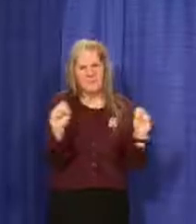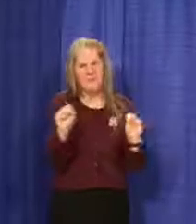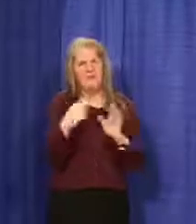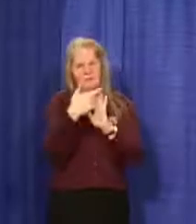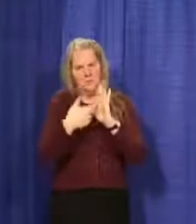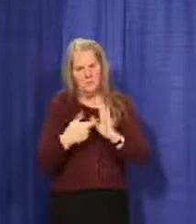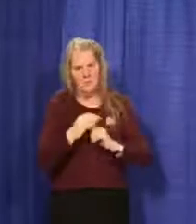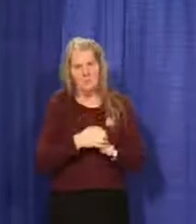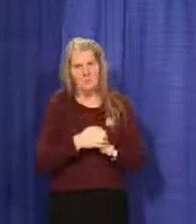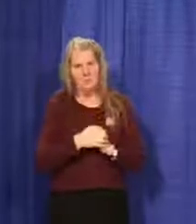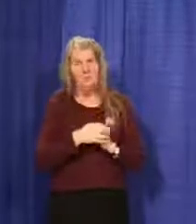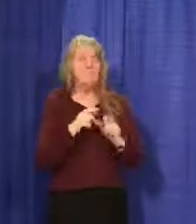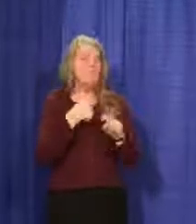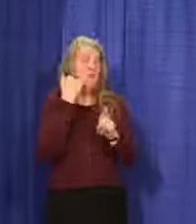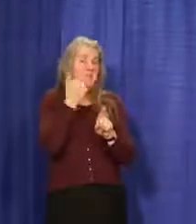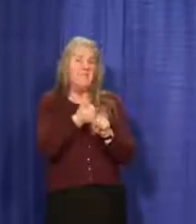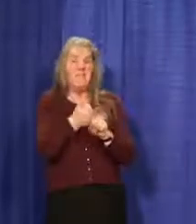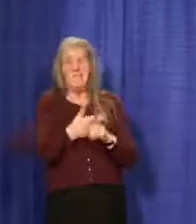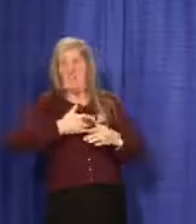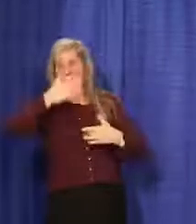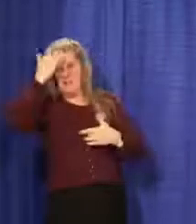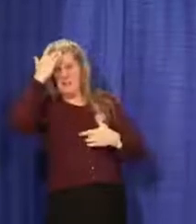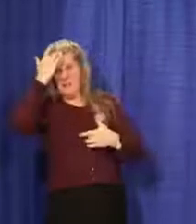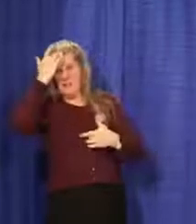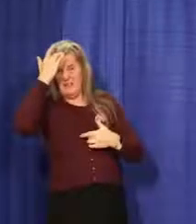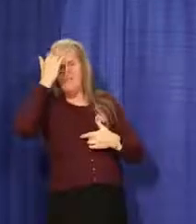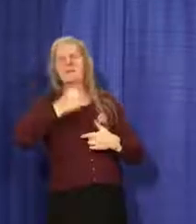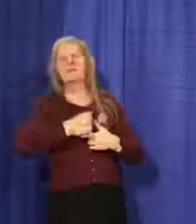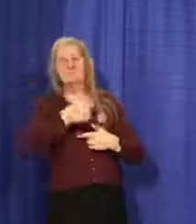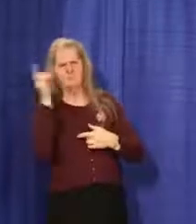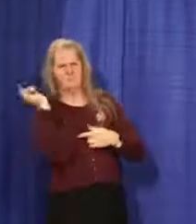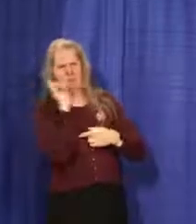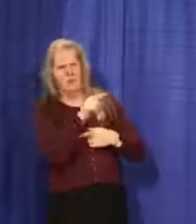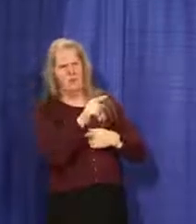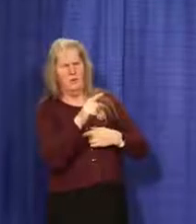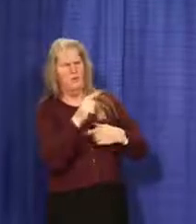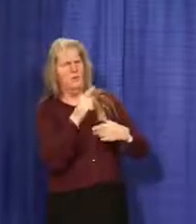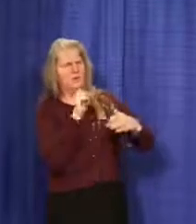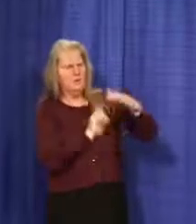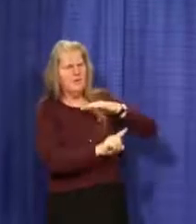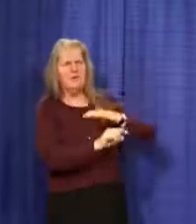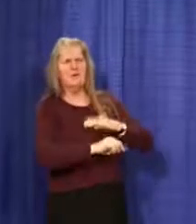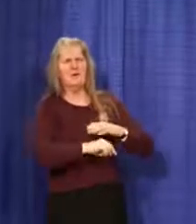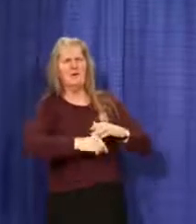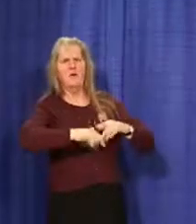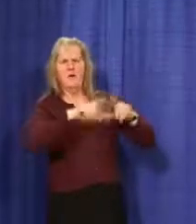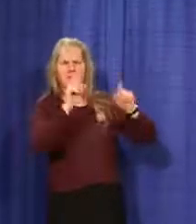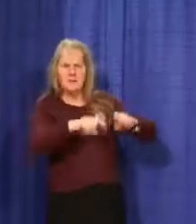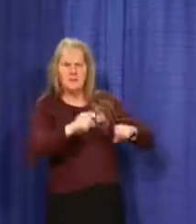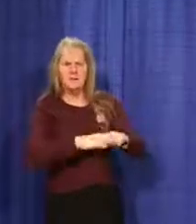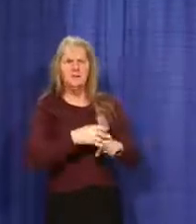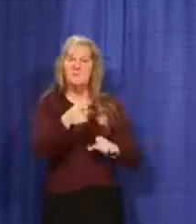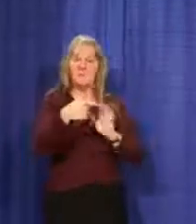tested when you have symptoms. So here is a question for you. What is your plan for when you